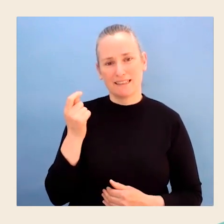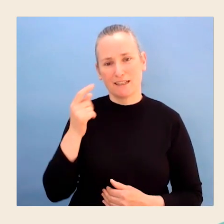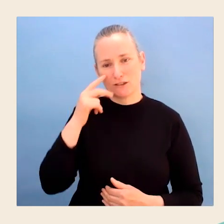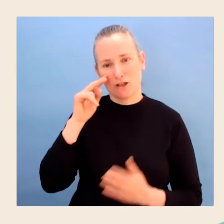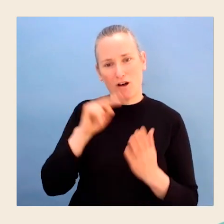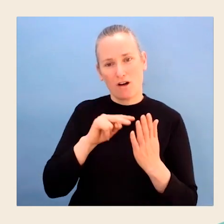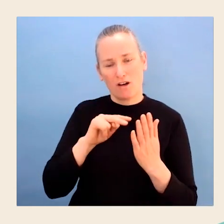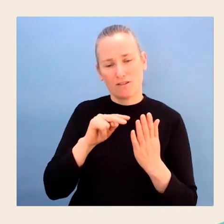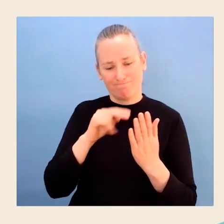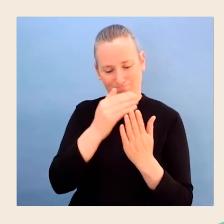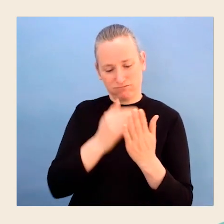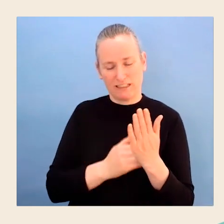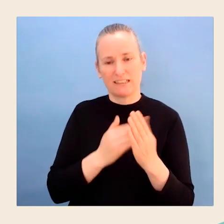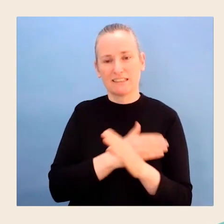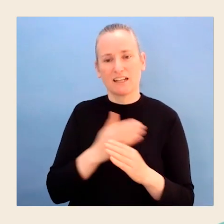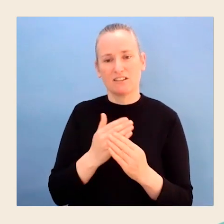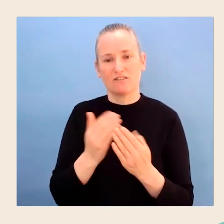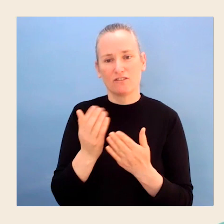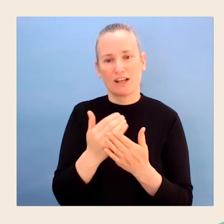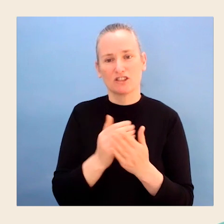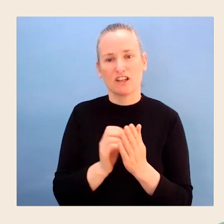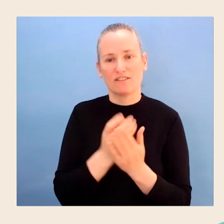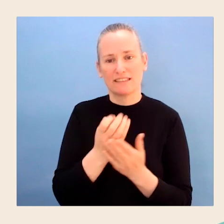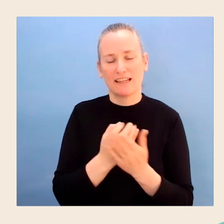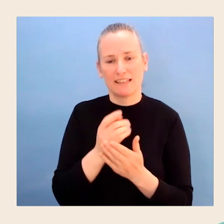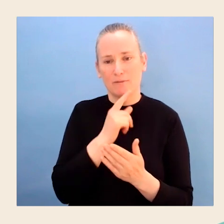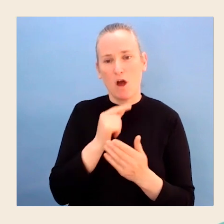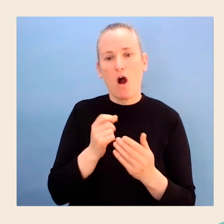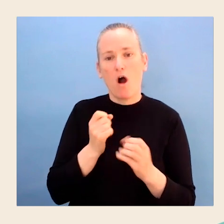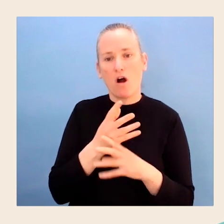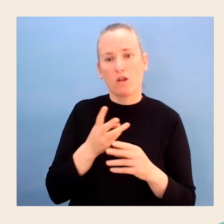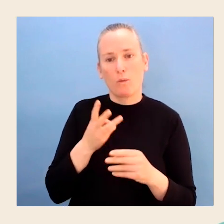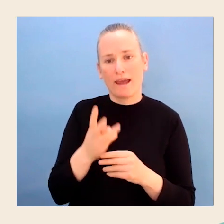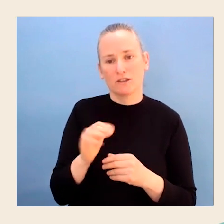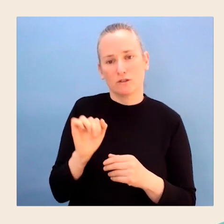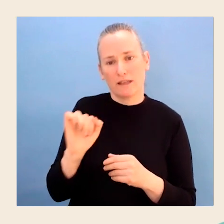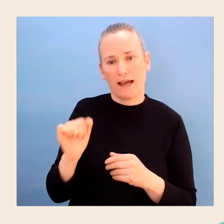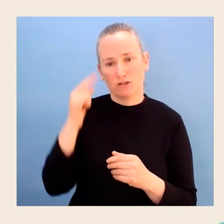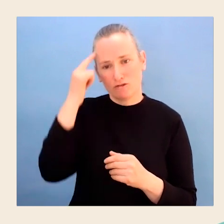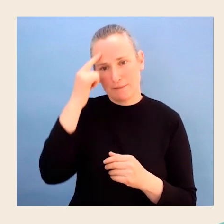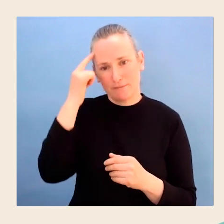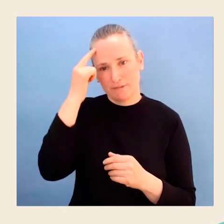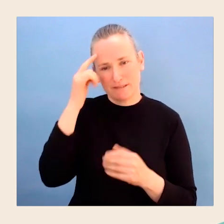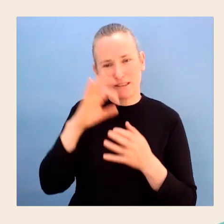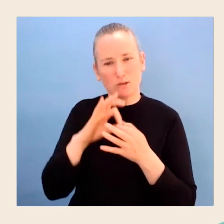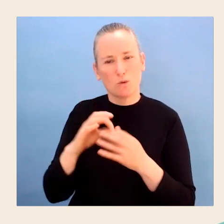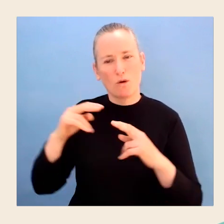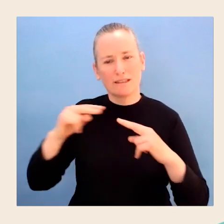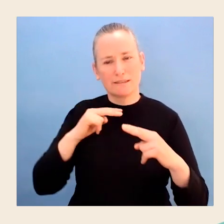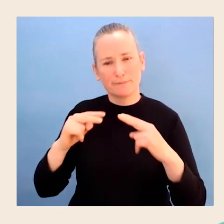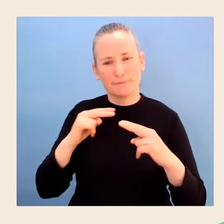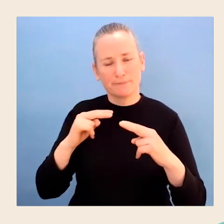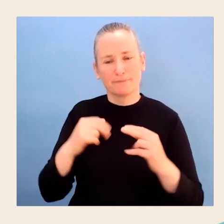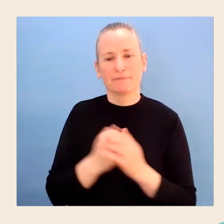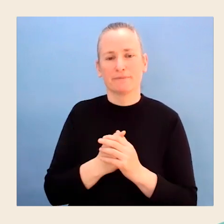called, "All the Weight of Our Dreams: On Living Racialized Autism." I recall a note on the process, the editor Lydia X.Z. Brown